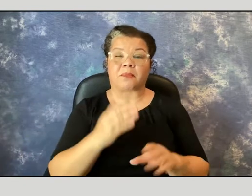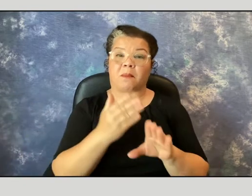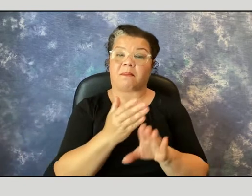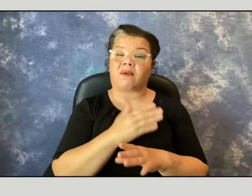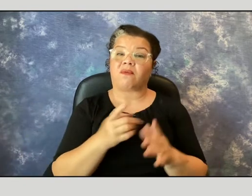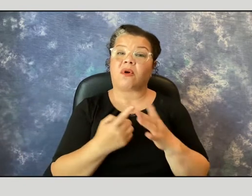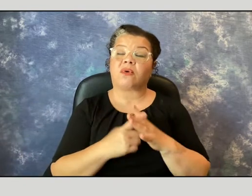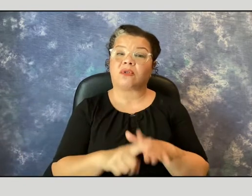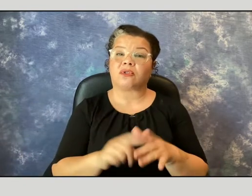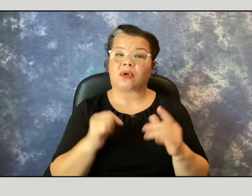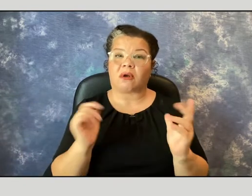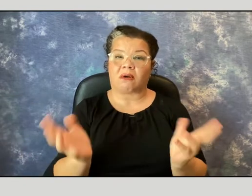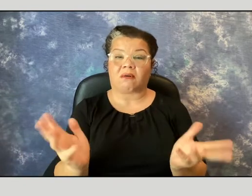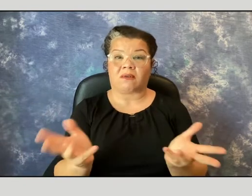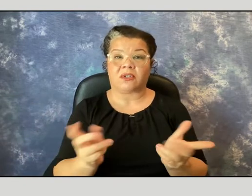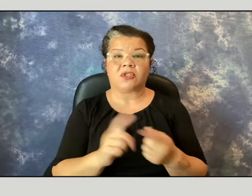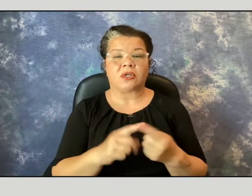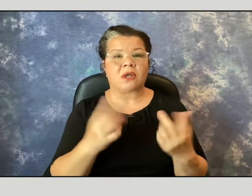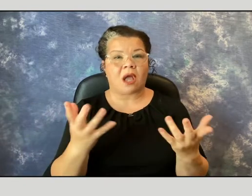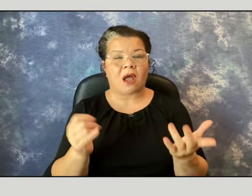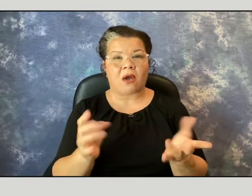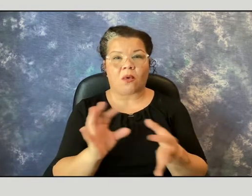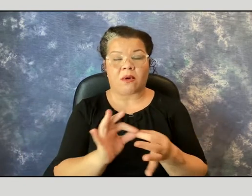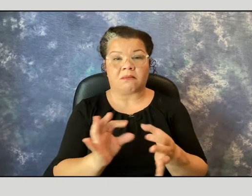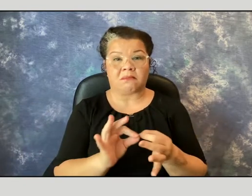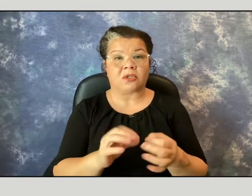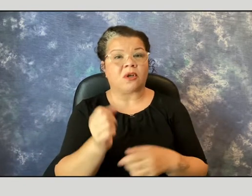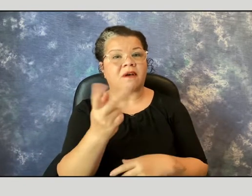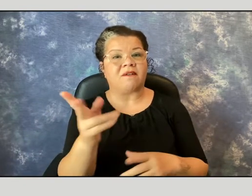I want to just touch on a couple of key points.